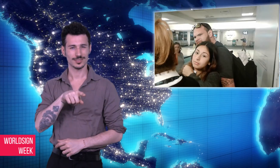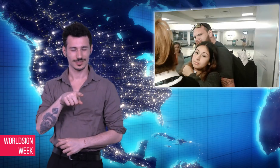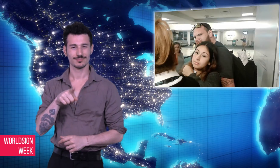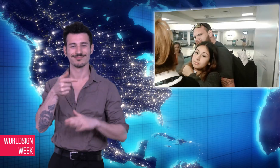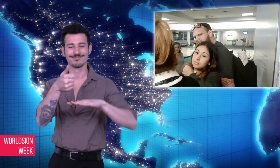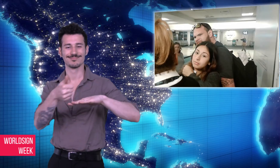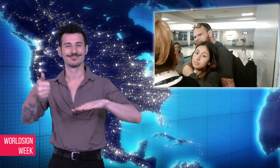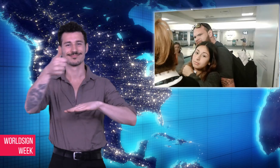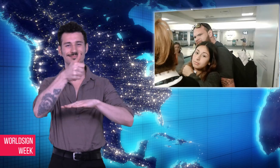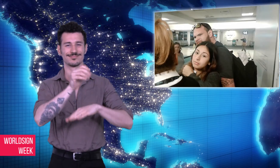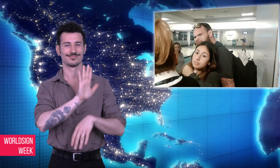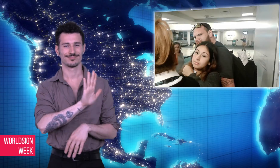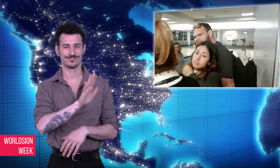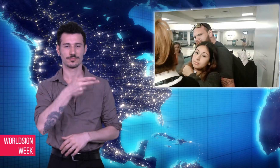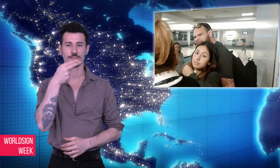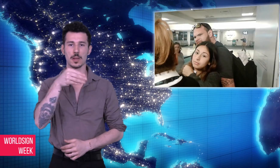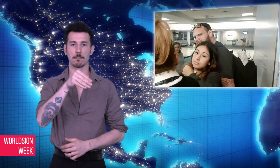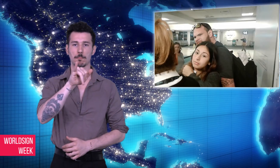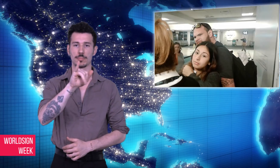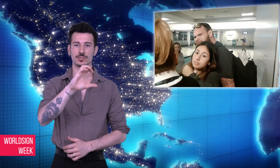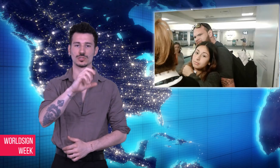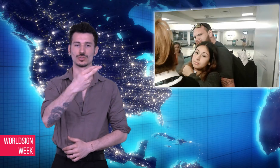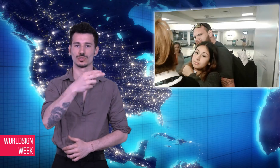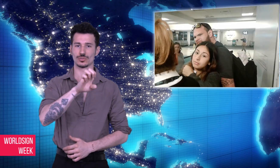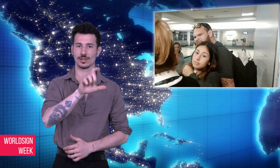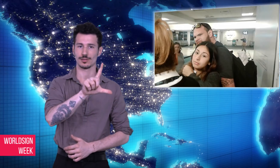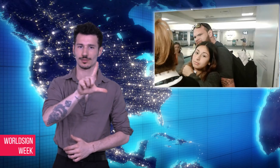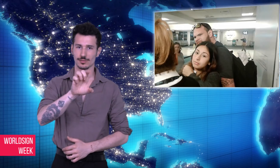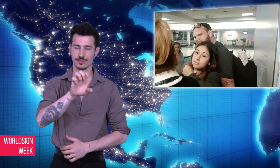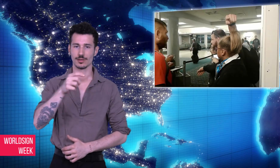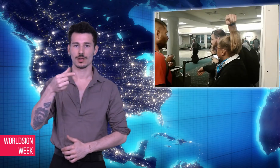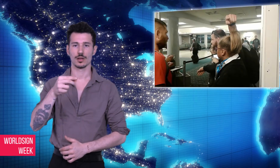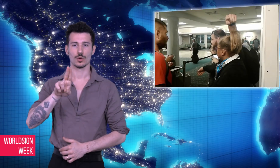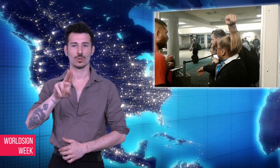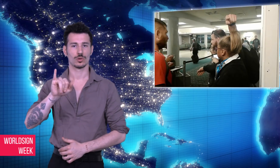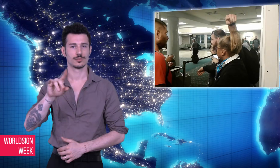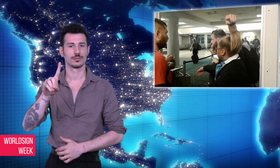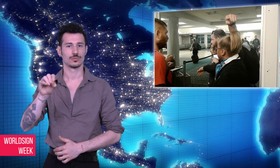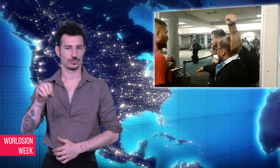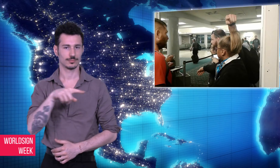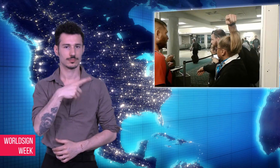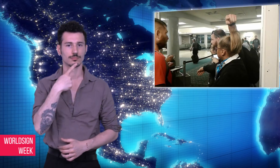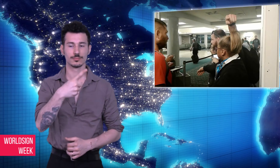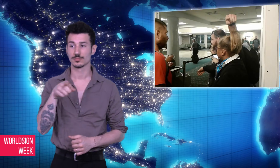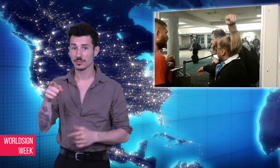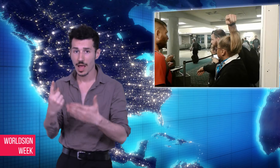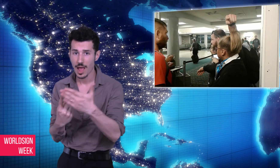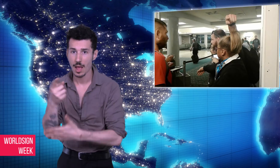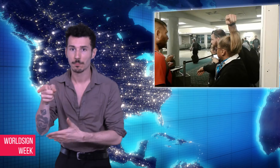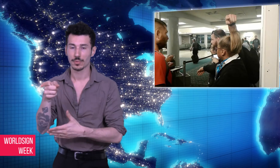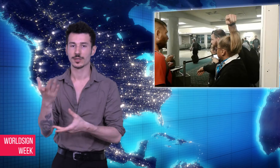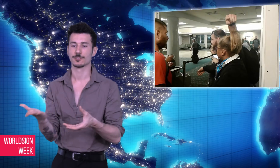footage shows Silvay pushing Manley to the ground. Orlando Police